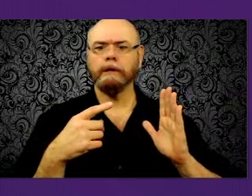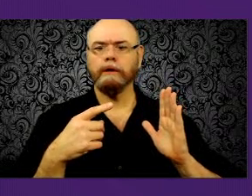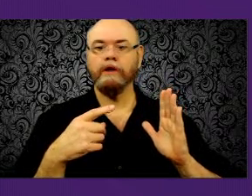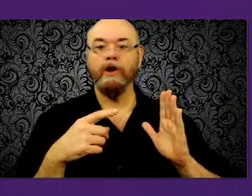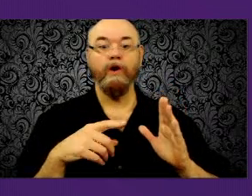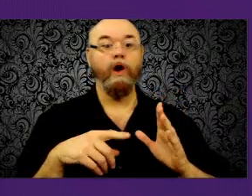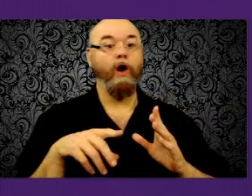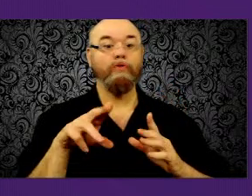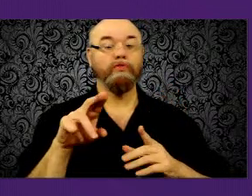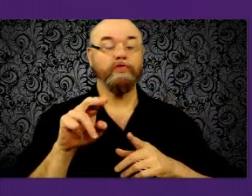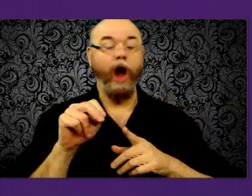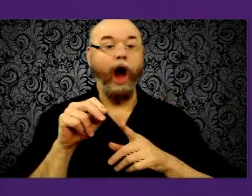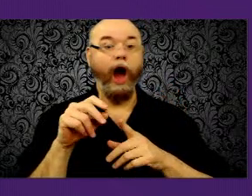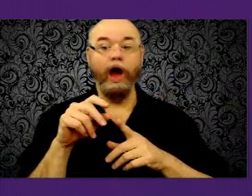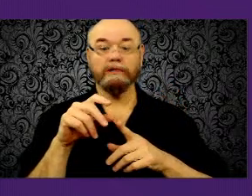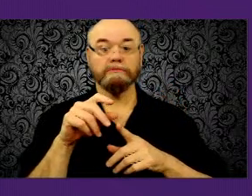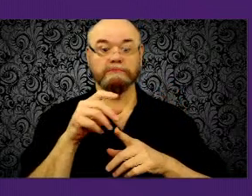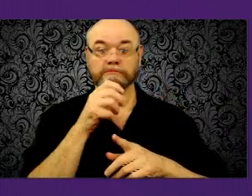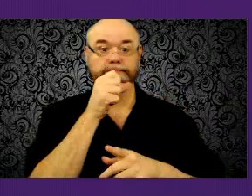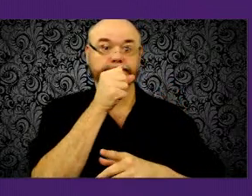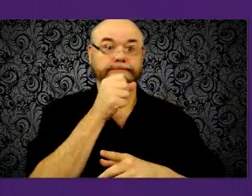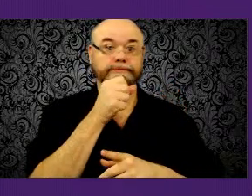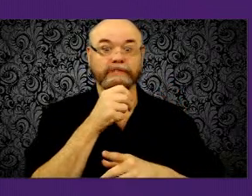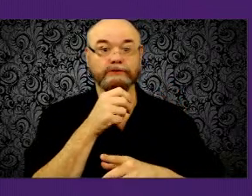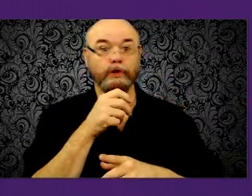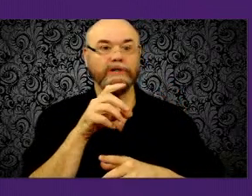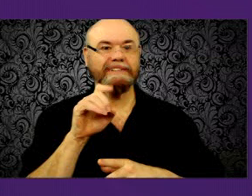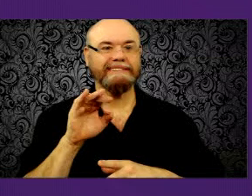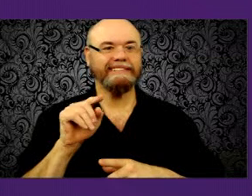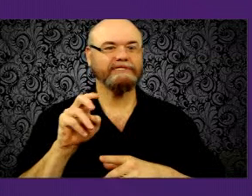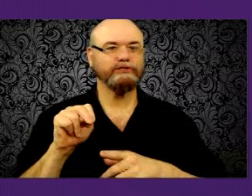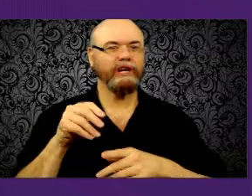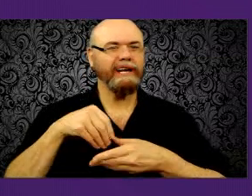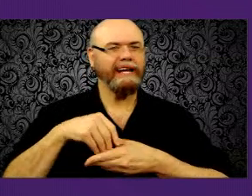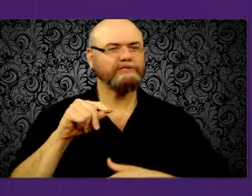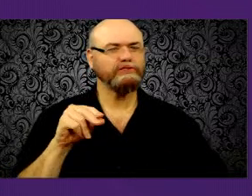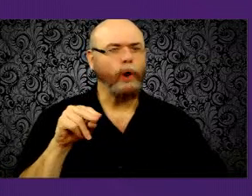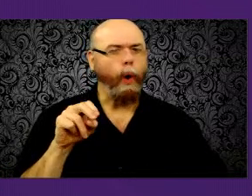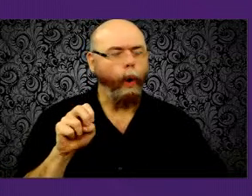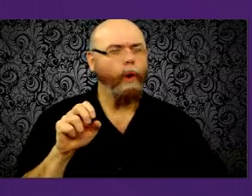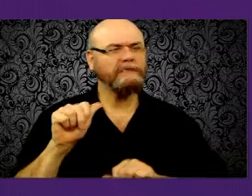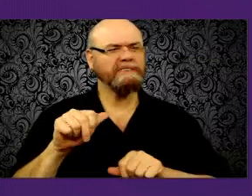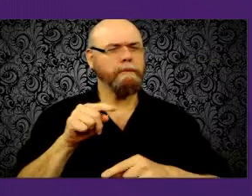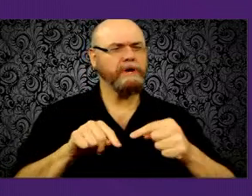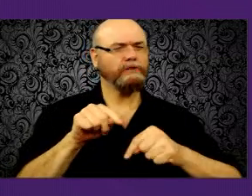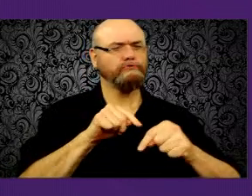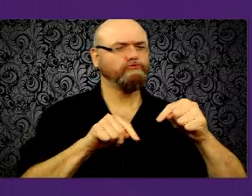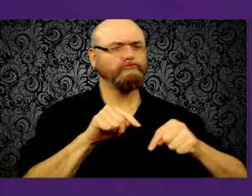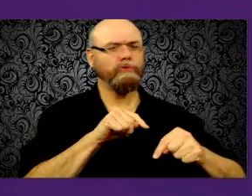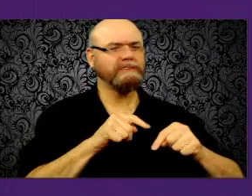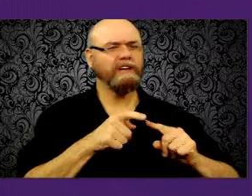diction and tone can be traced back to the message of immigrants leaving their home in desperation.